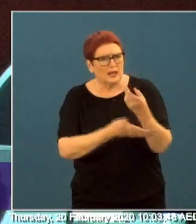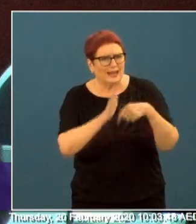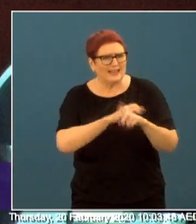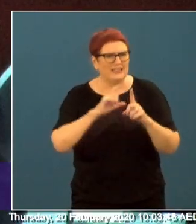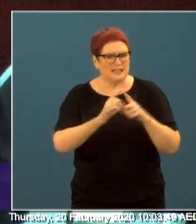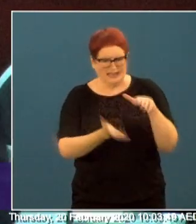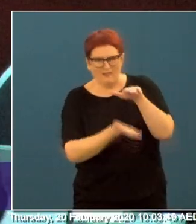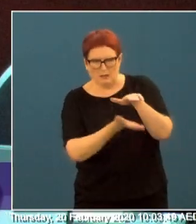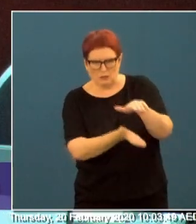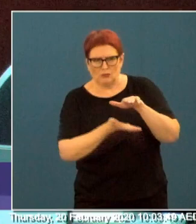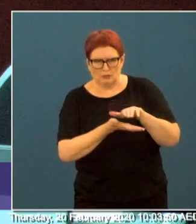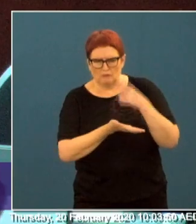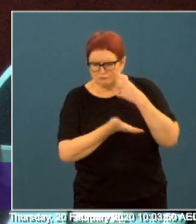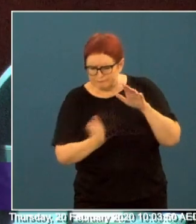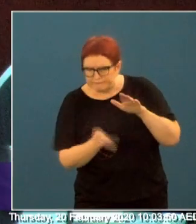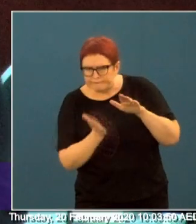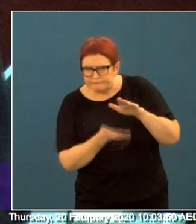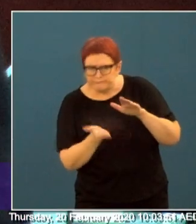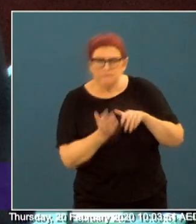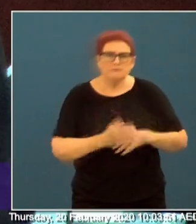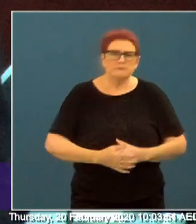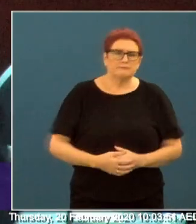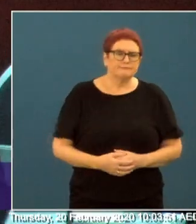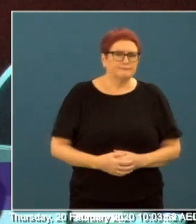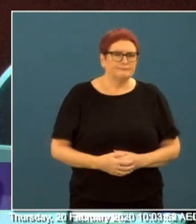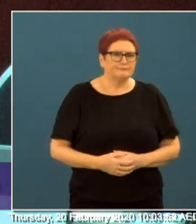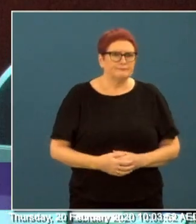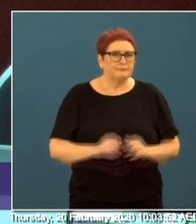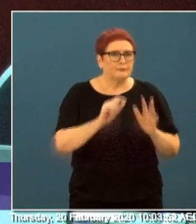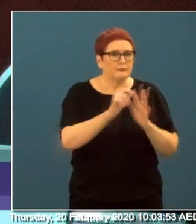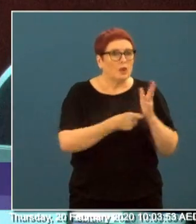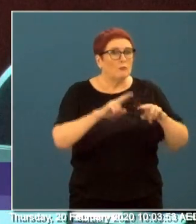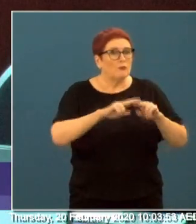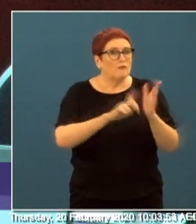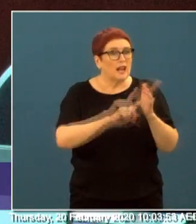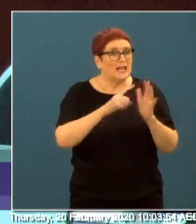And Professor Leeder's CV is at tab 4.